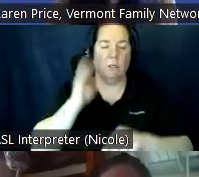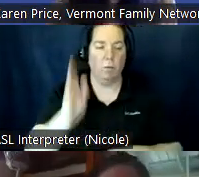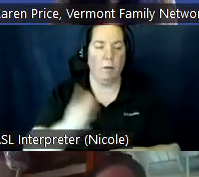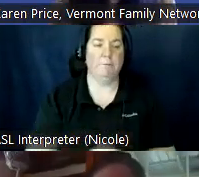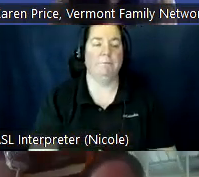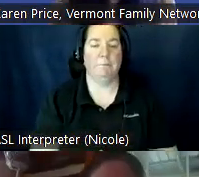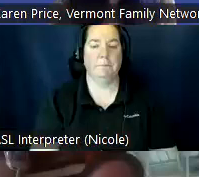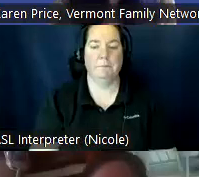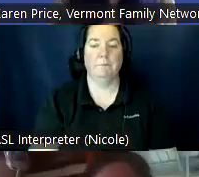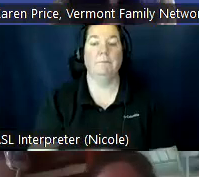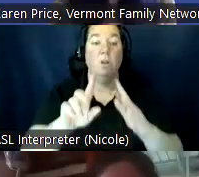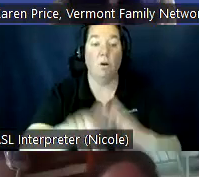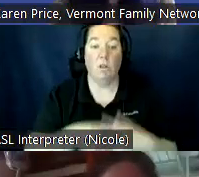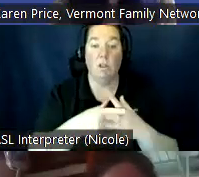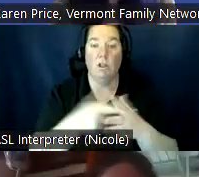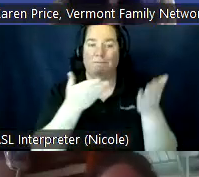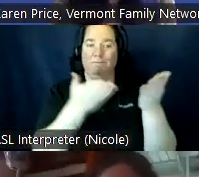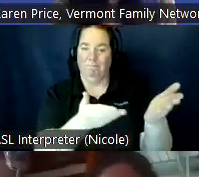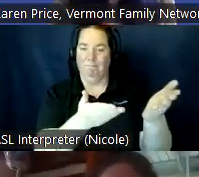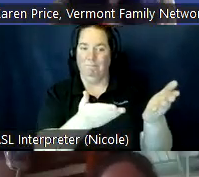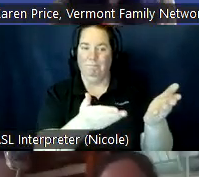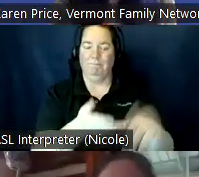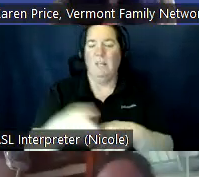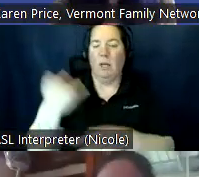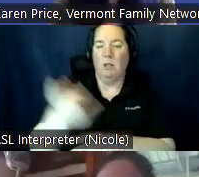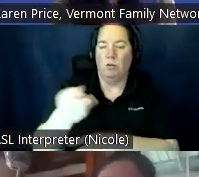I want to start by just centering ourselves with the historical perspective. In the